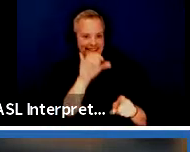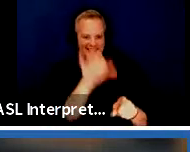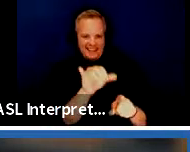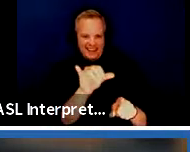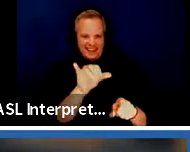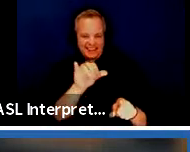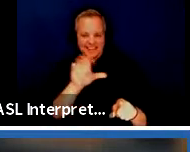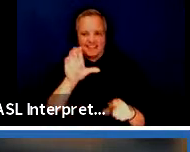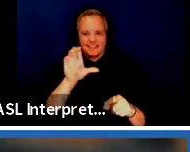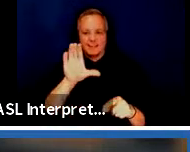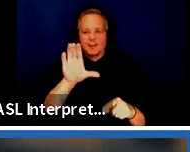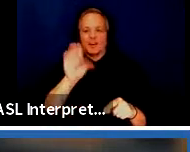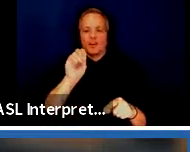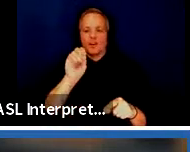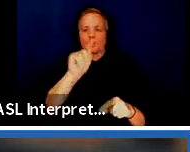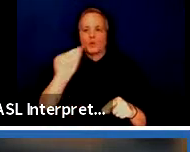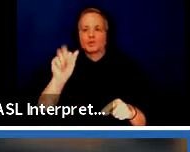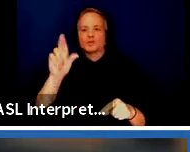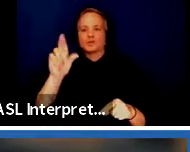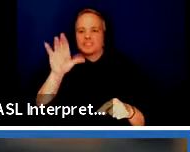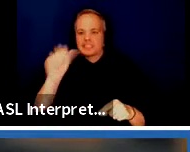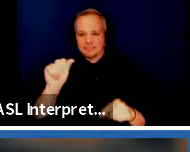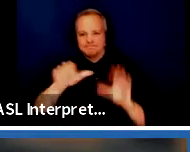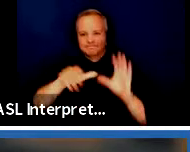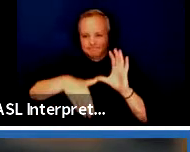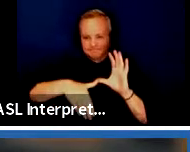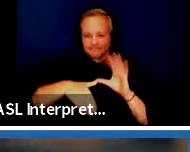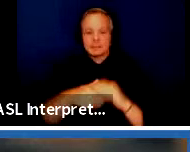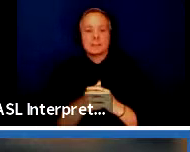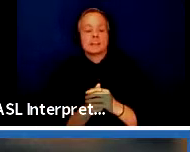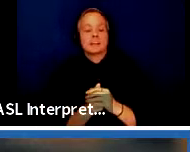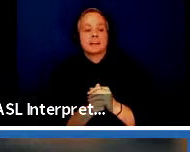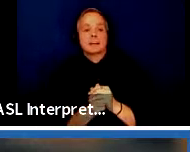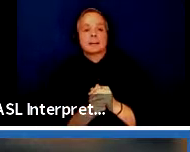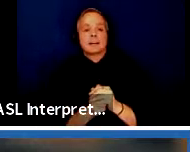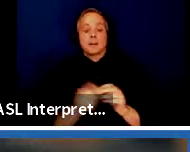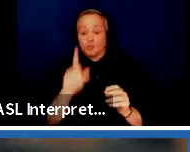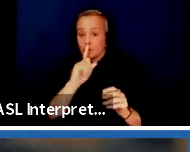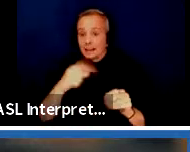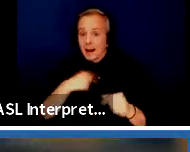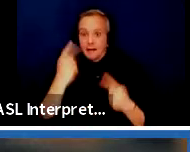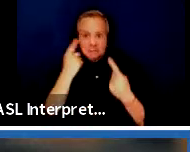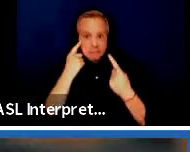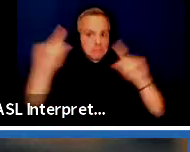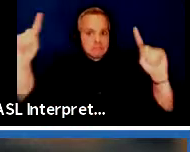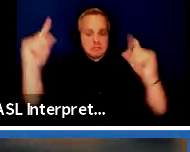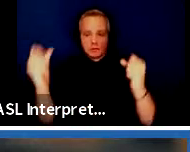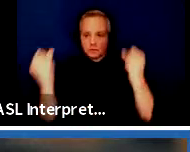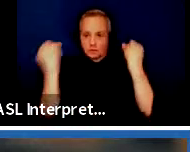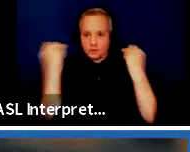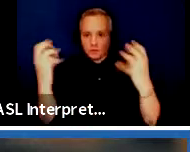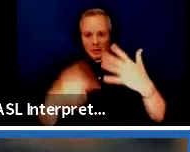RICA. I HAVE ACCOMPLISHED SO MUCH IN MY LIFE. AND I HAVE HAD SO MANY